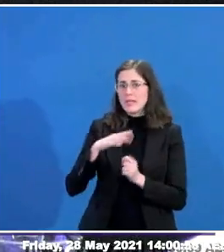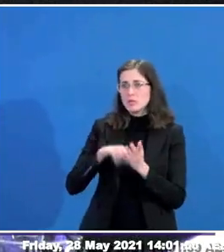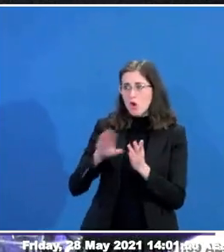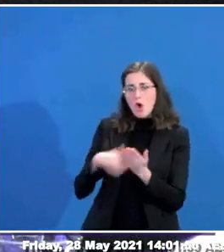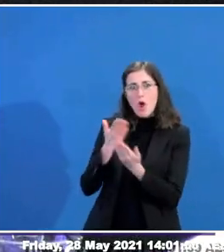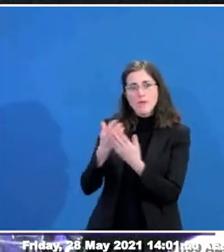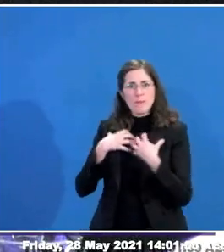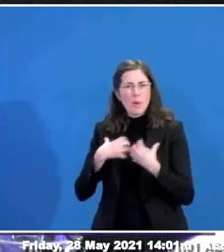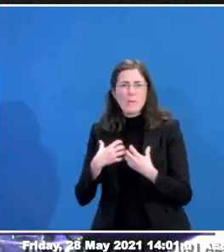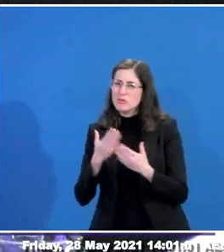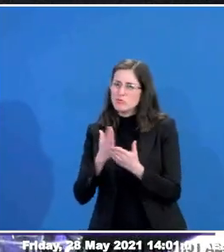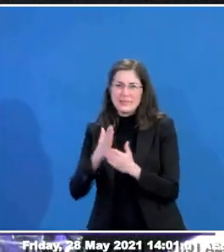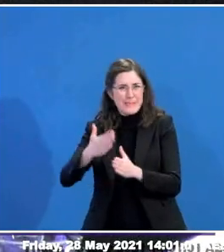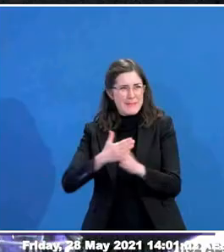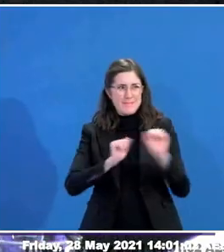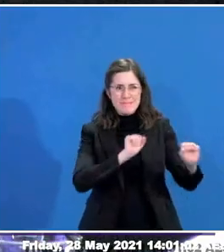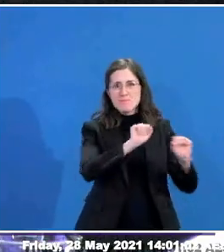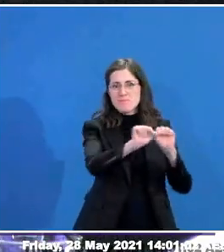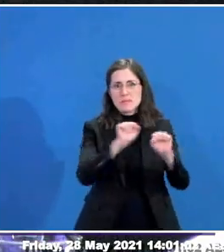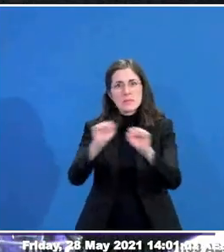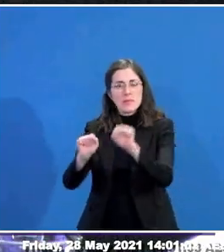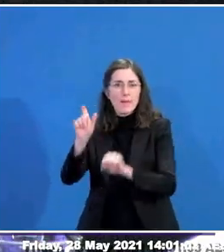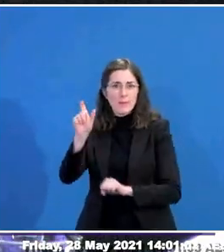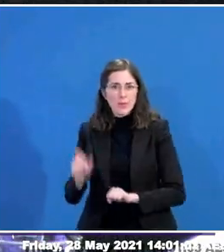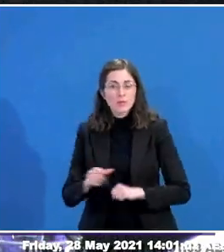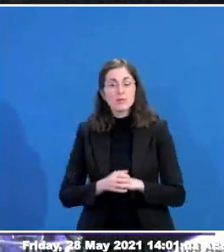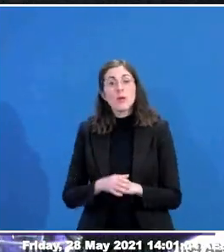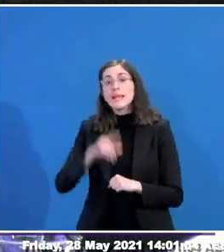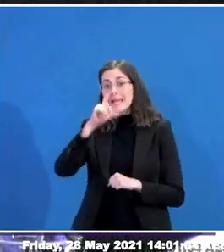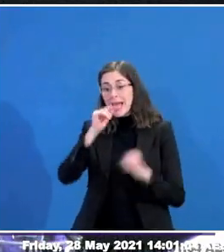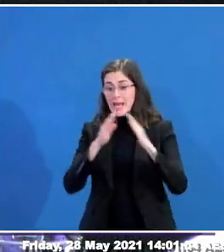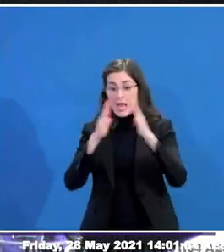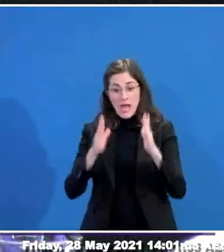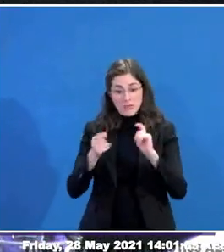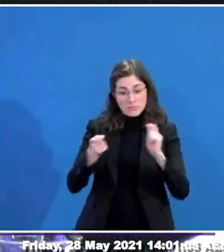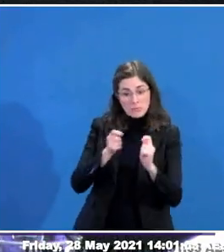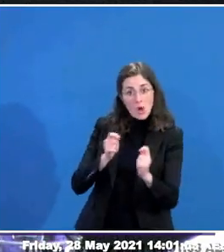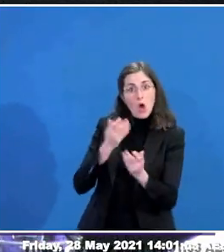We tackle that on a case-by-case basis. We can also do modifications in a private rental.